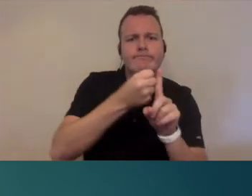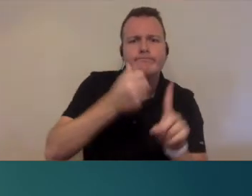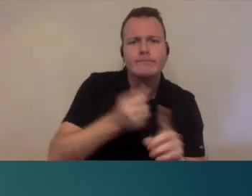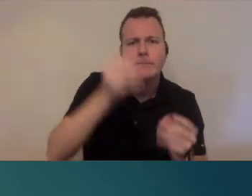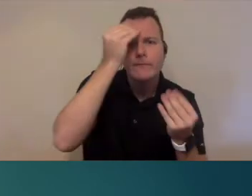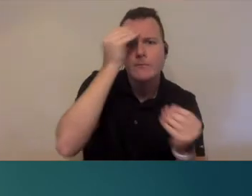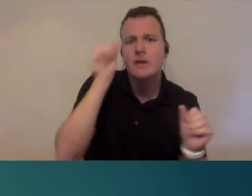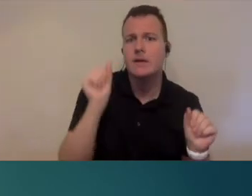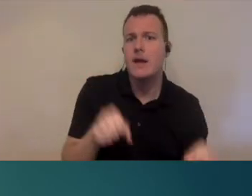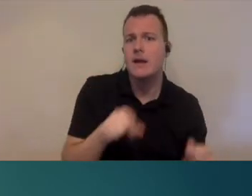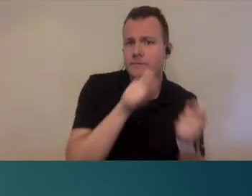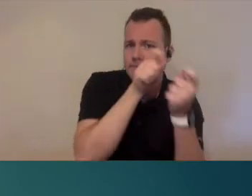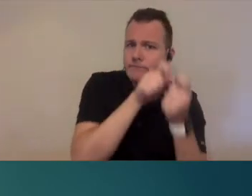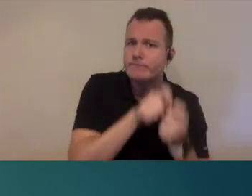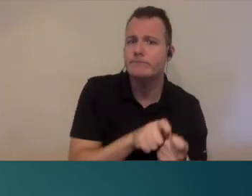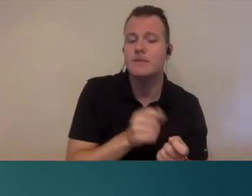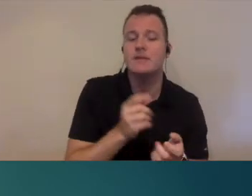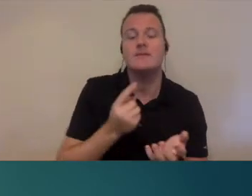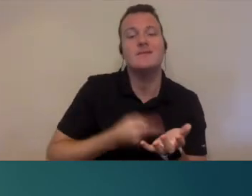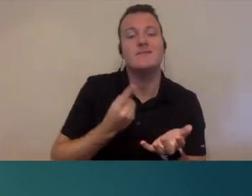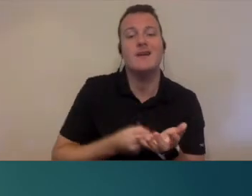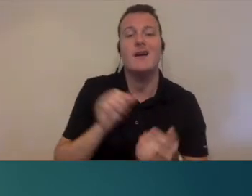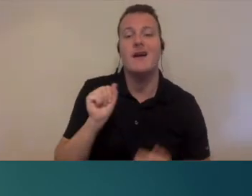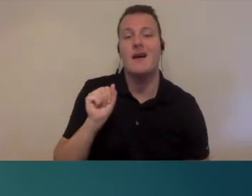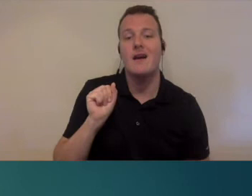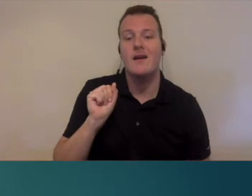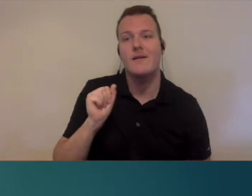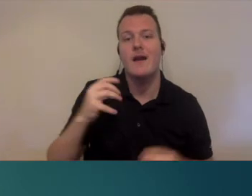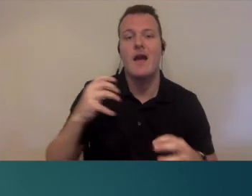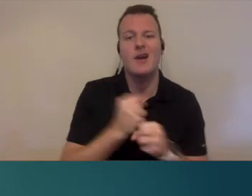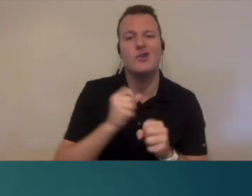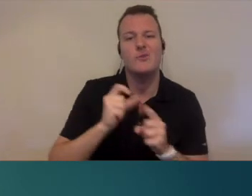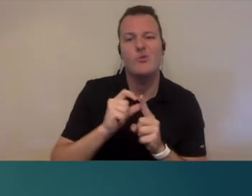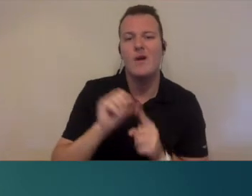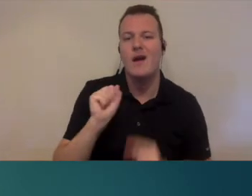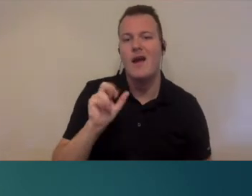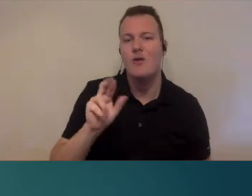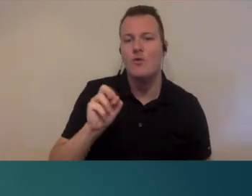sometimes those acronyms. Because we're familiar with them in audiology. But they